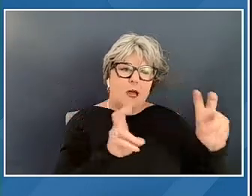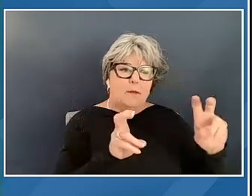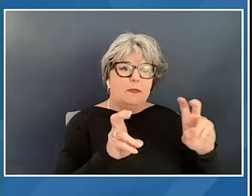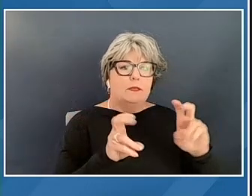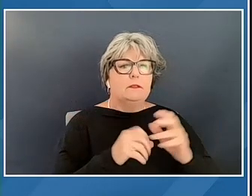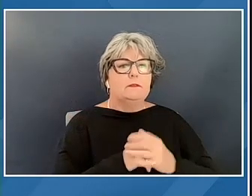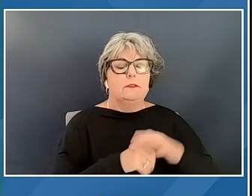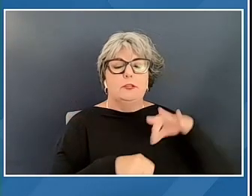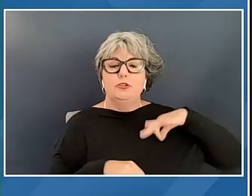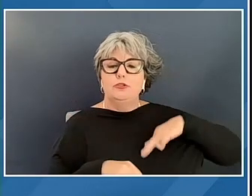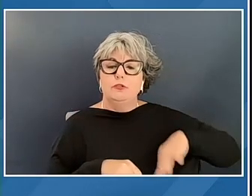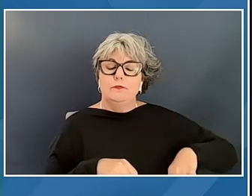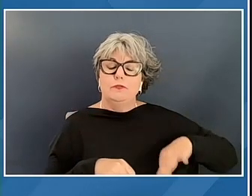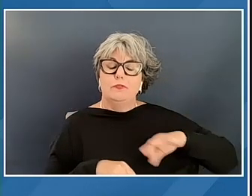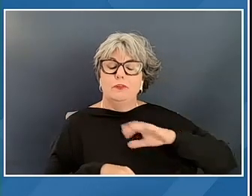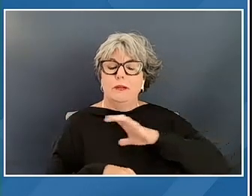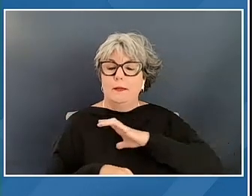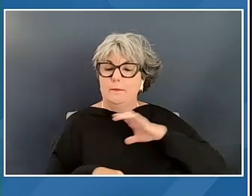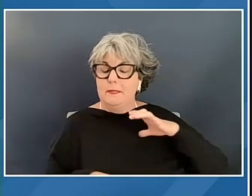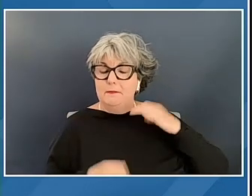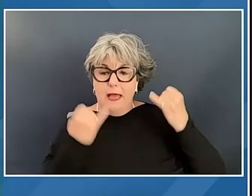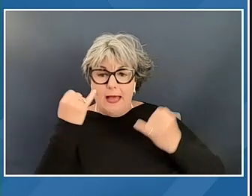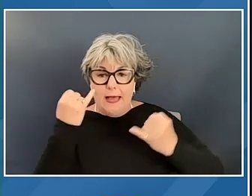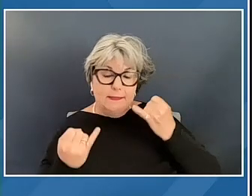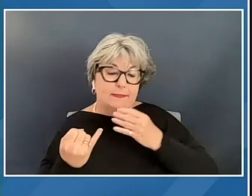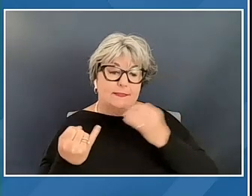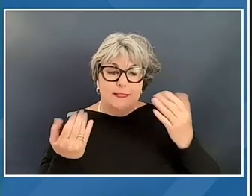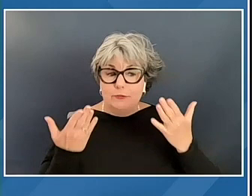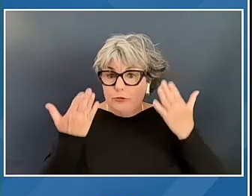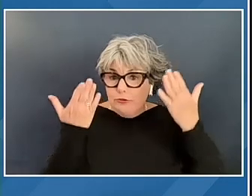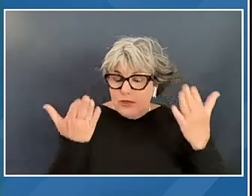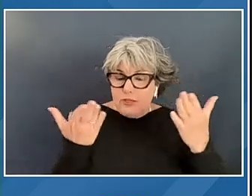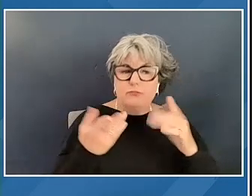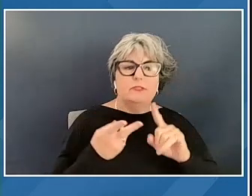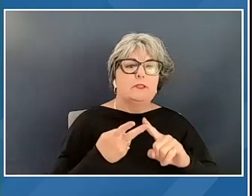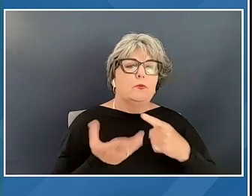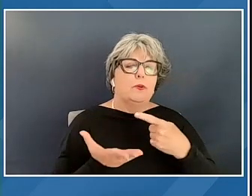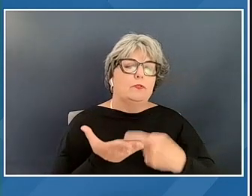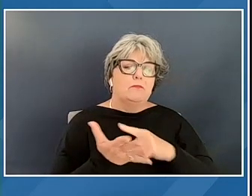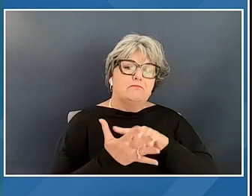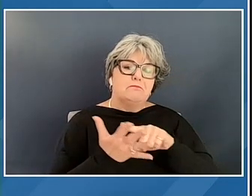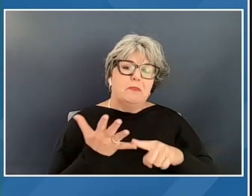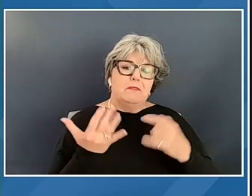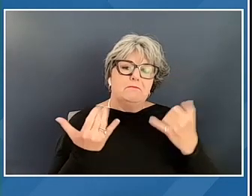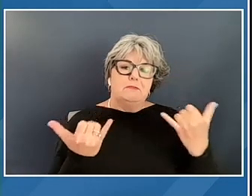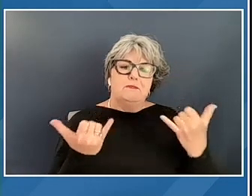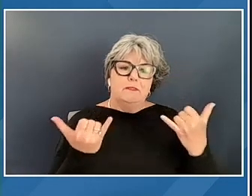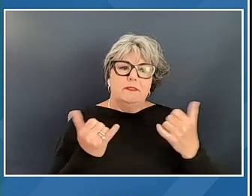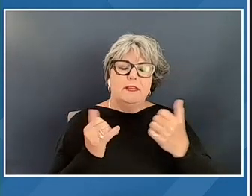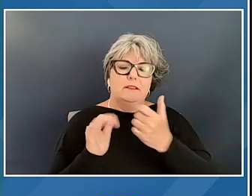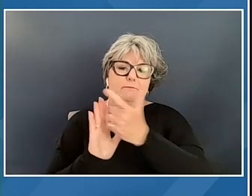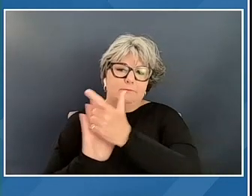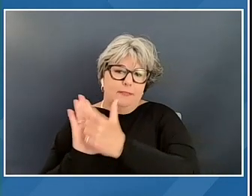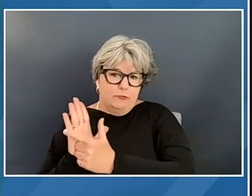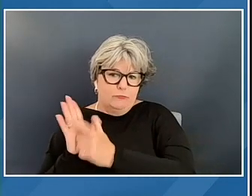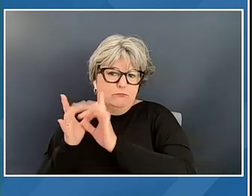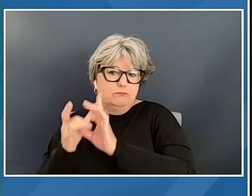talk about sort of ideas and suggestions. And I know we've talked about a lot of things today that are statutory in nature, and so not in the scope of the